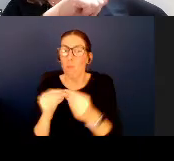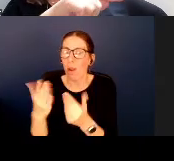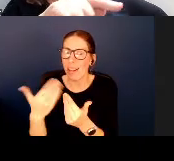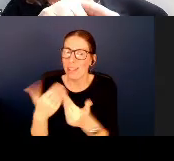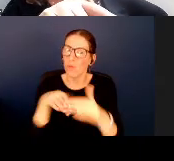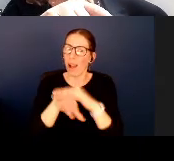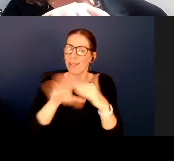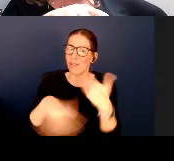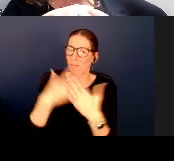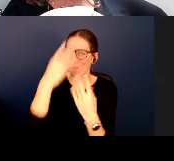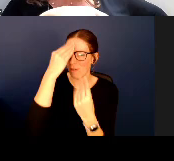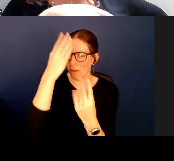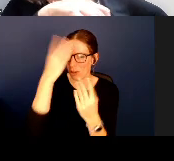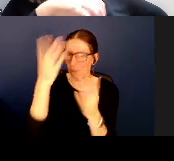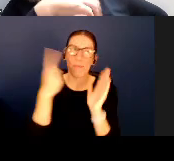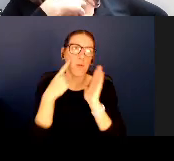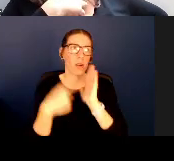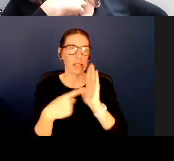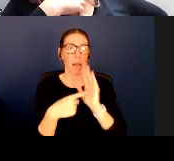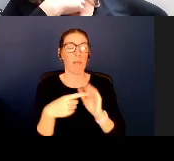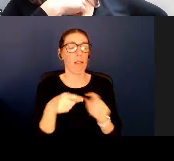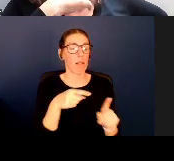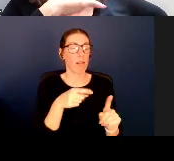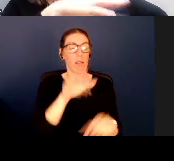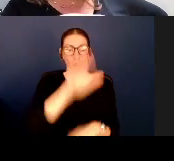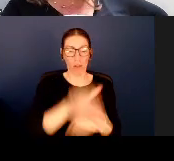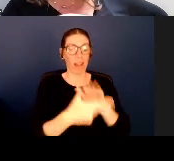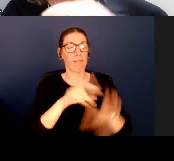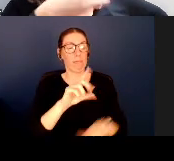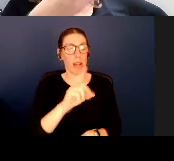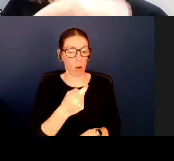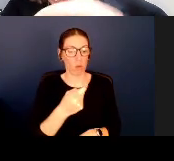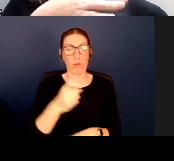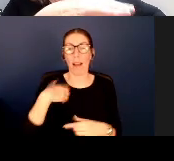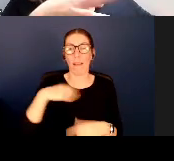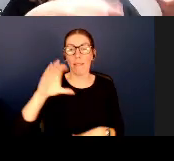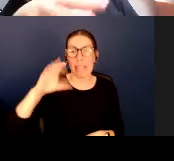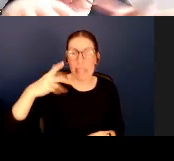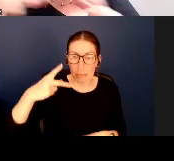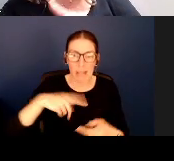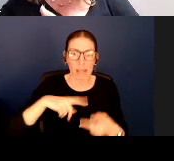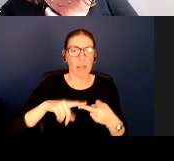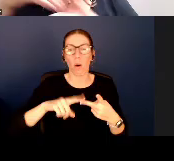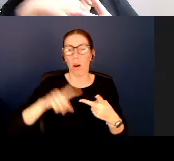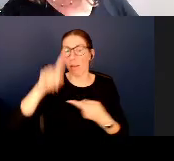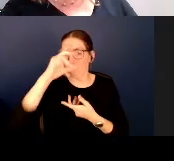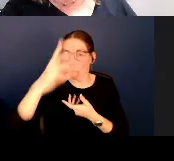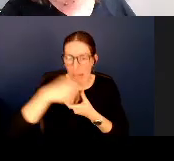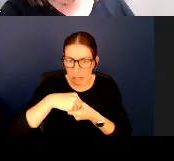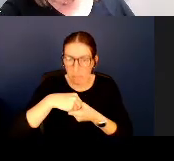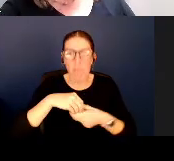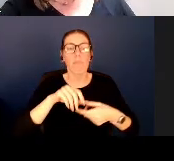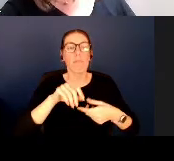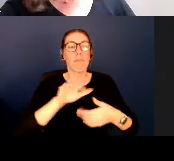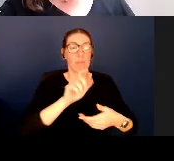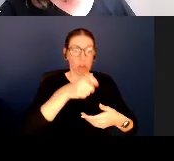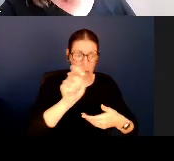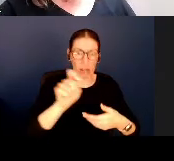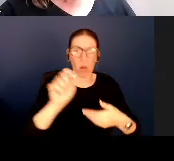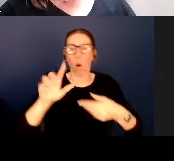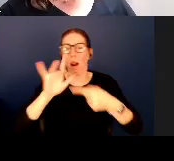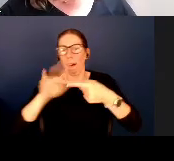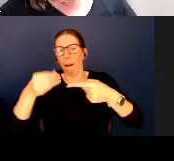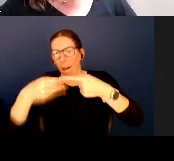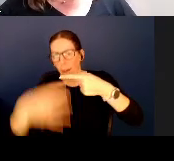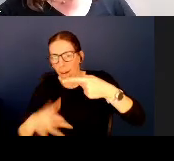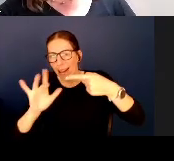could pick cerebral palsy or um autism. And then you know have secondary diagnosis. And